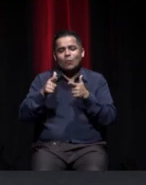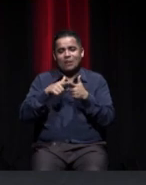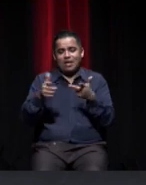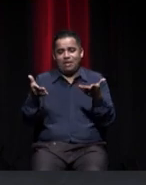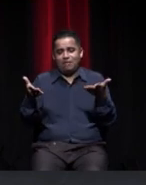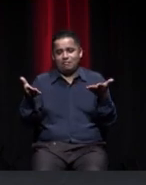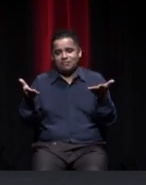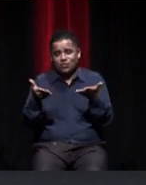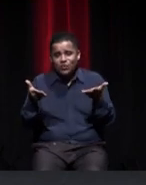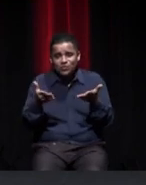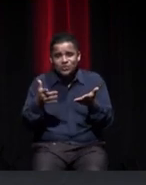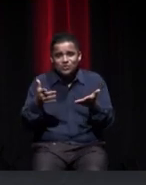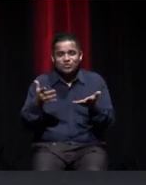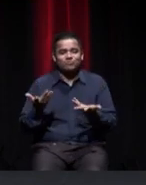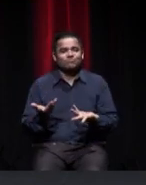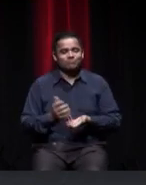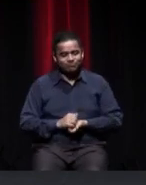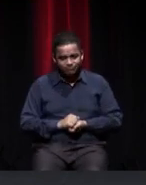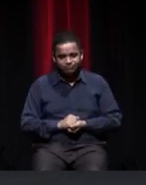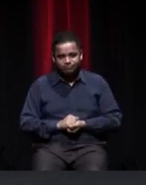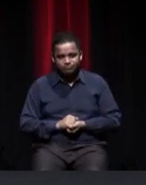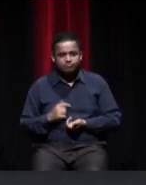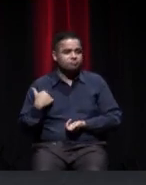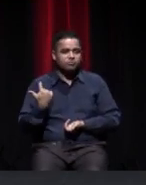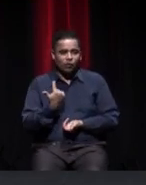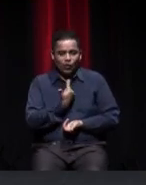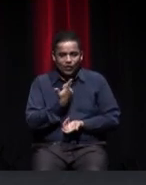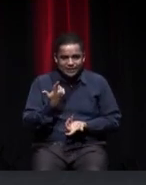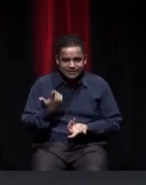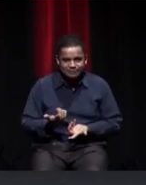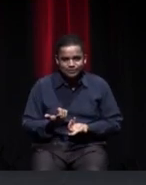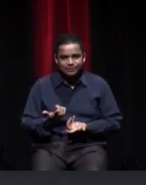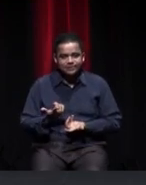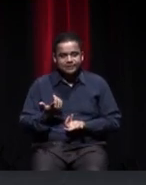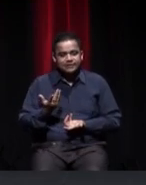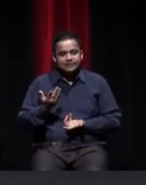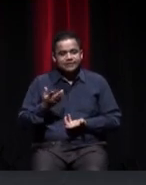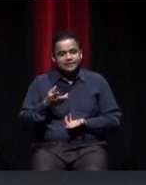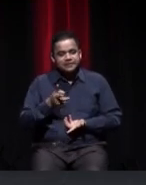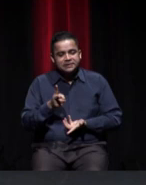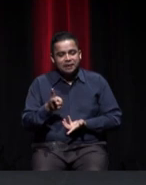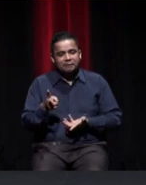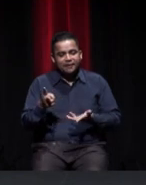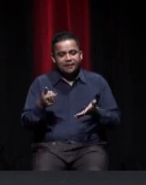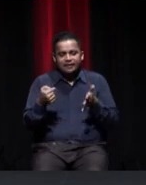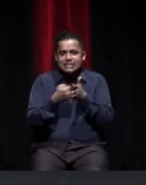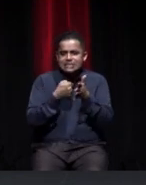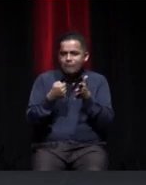is that we, little by little, are being trained to ask questions in a slightly different manner,